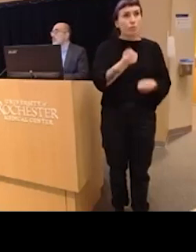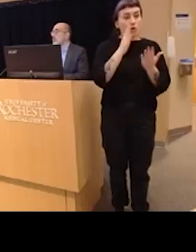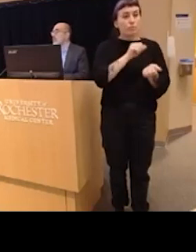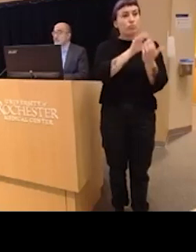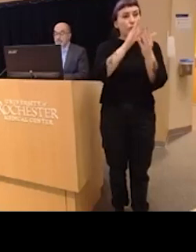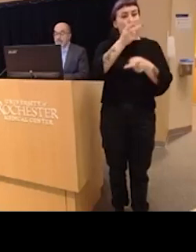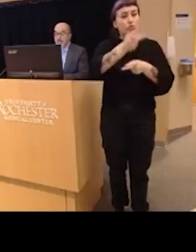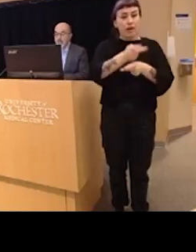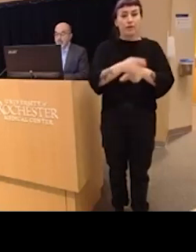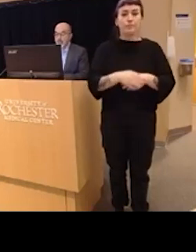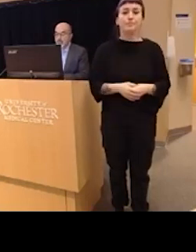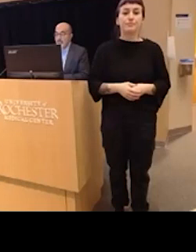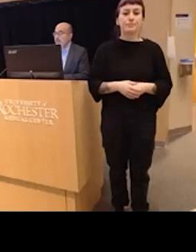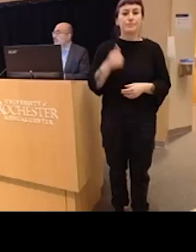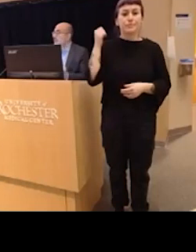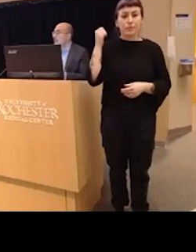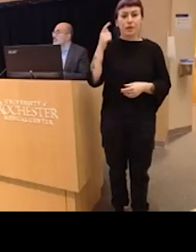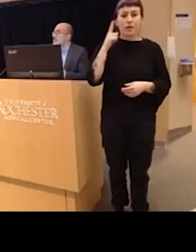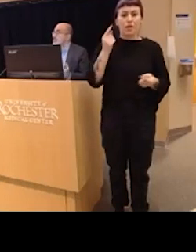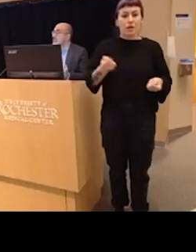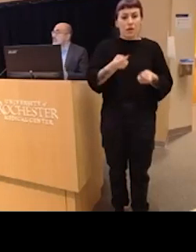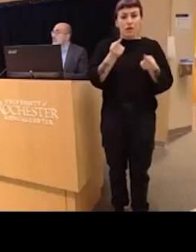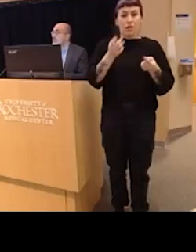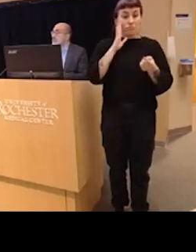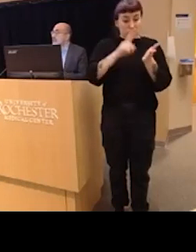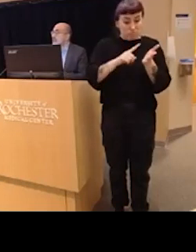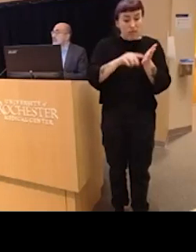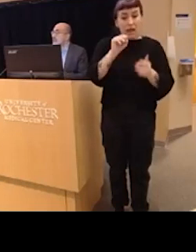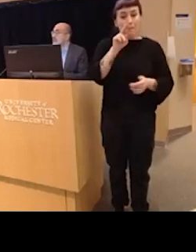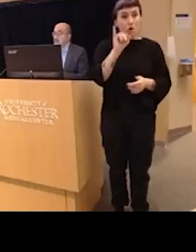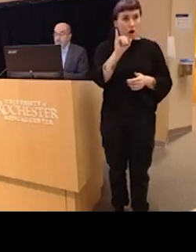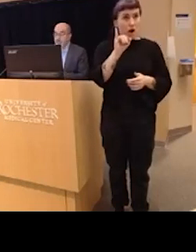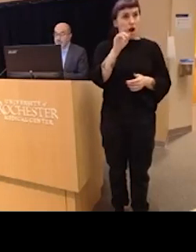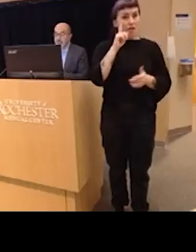cervical radicular pain um with M findings consistent with that uh concordant with that